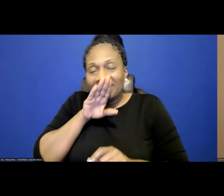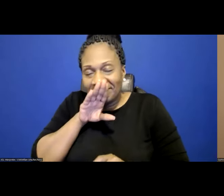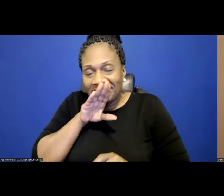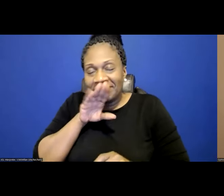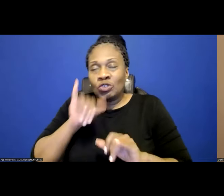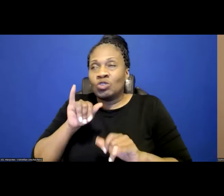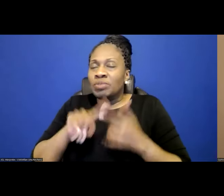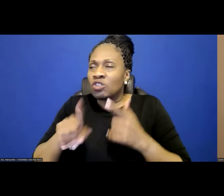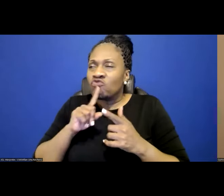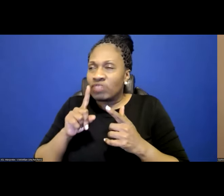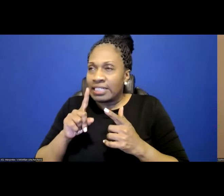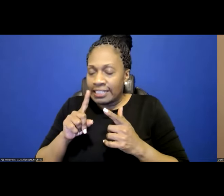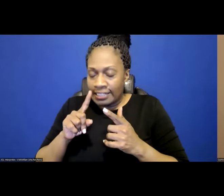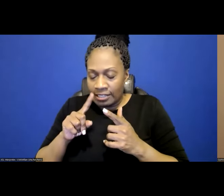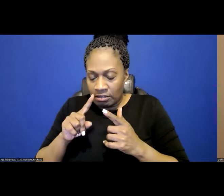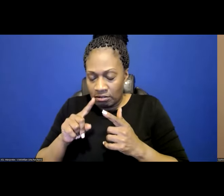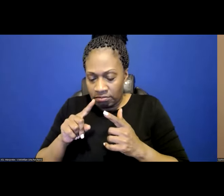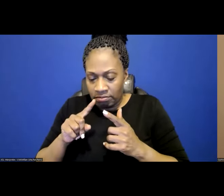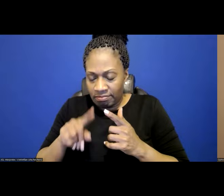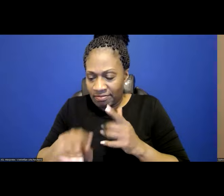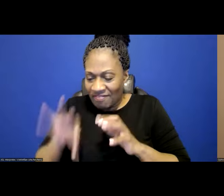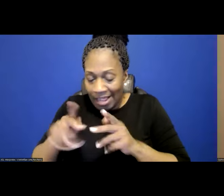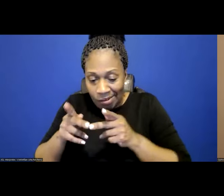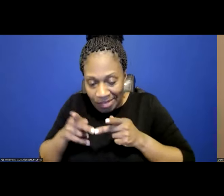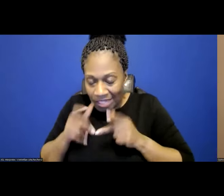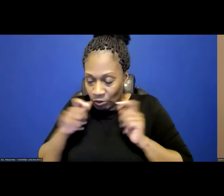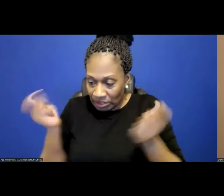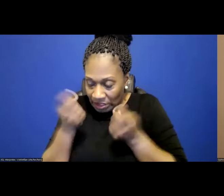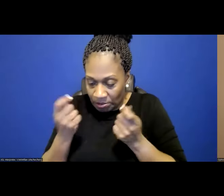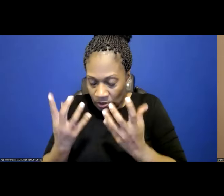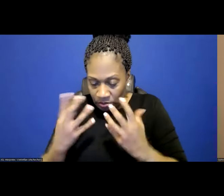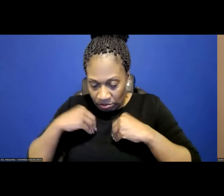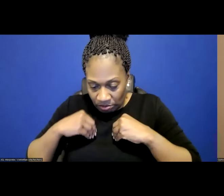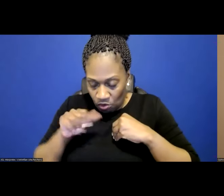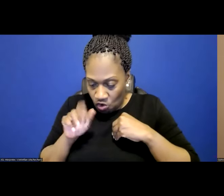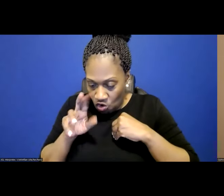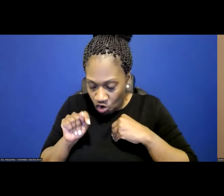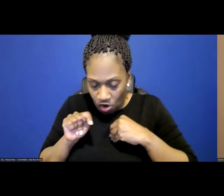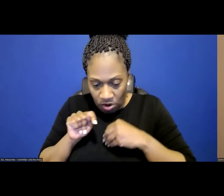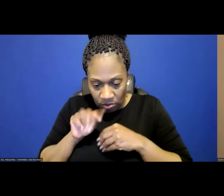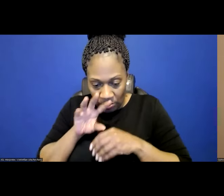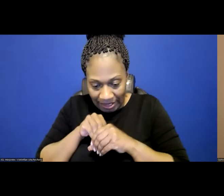to celebrate the inherent art within the community